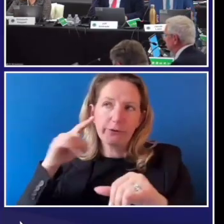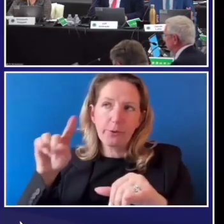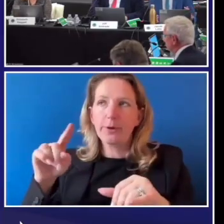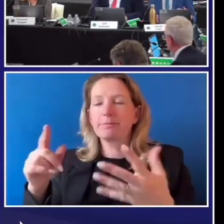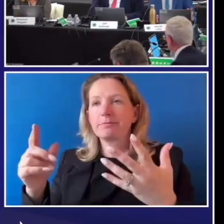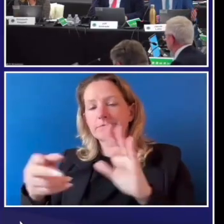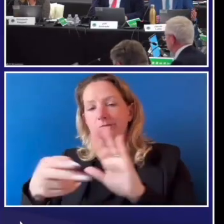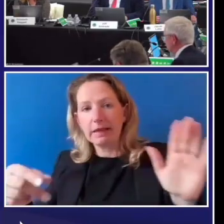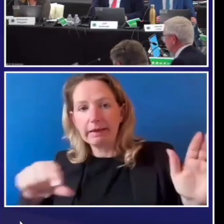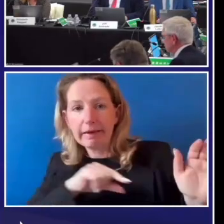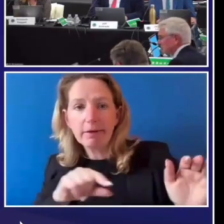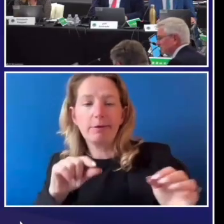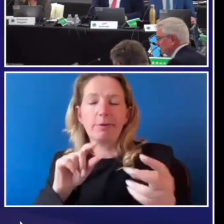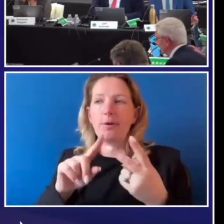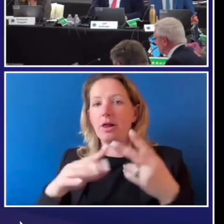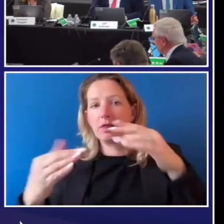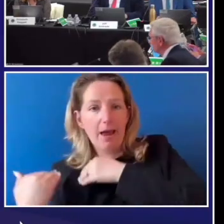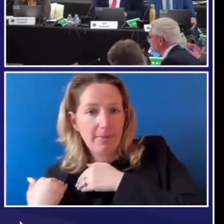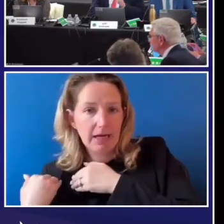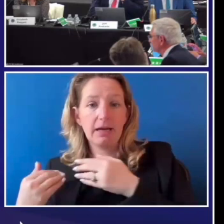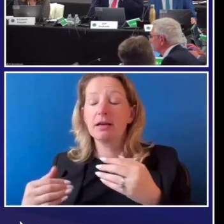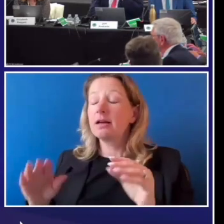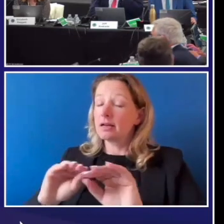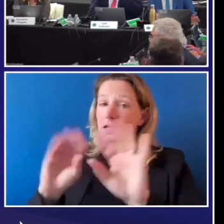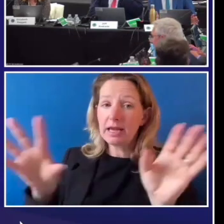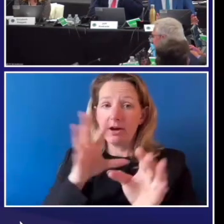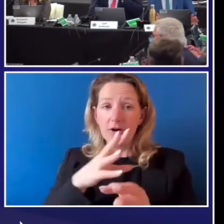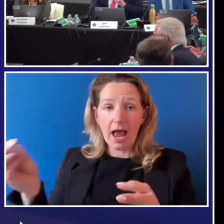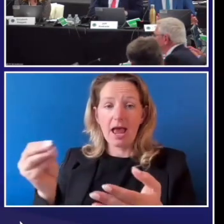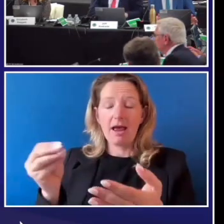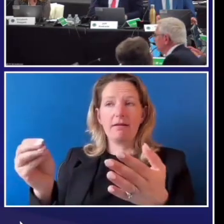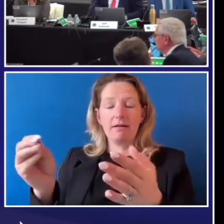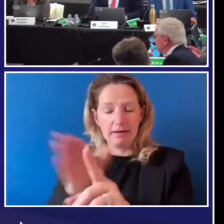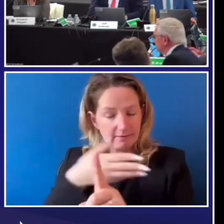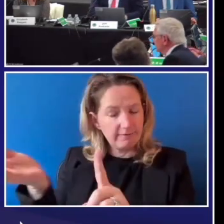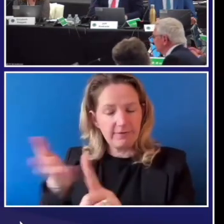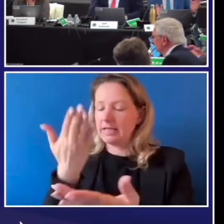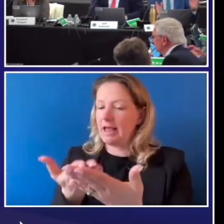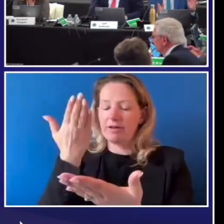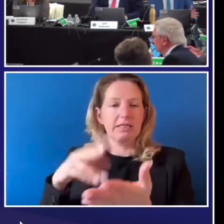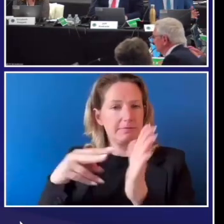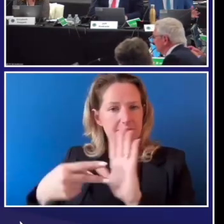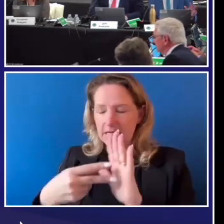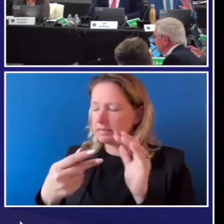Clear and convincing evidence means that it's highly probable that something was done. So, in that case, it, based on all of